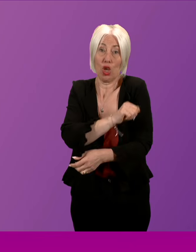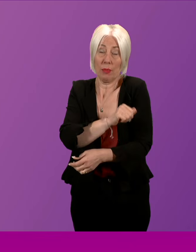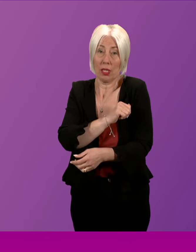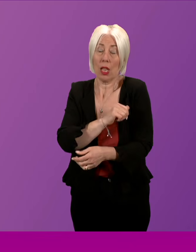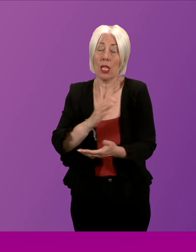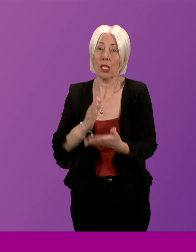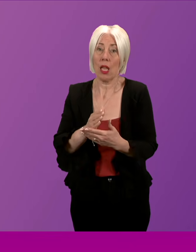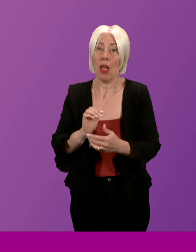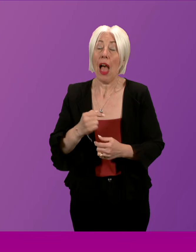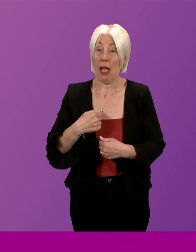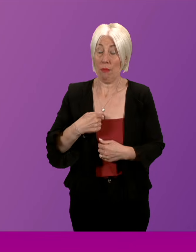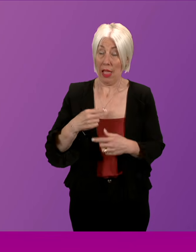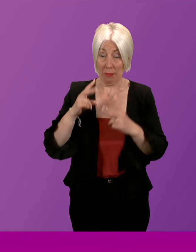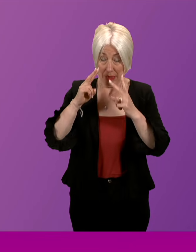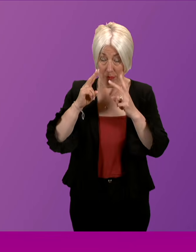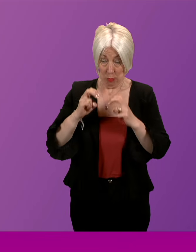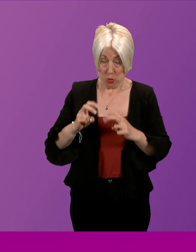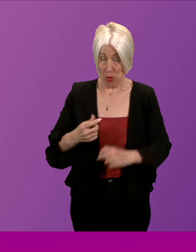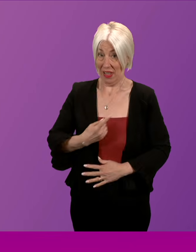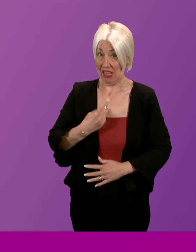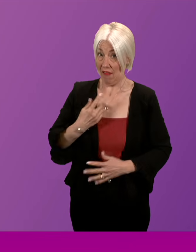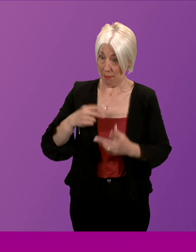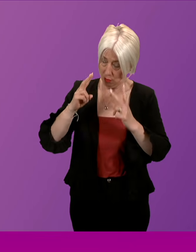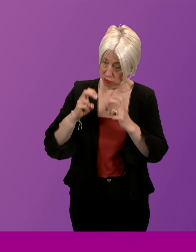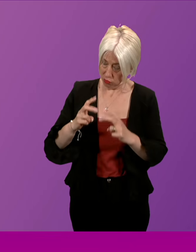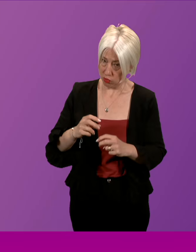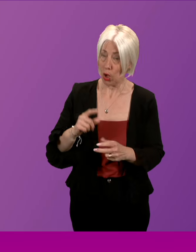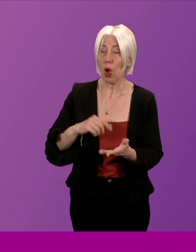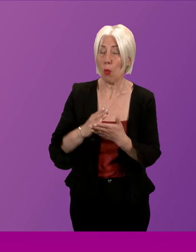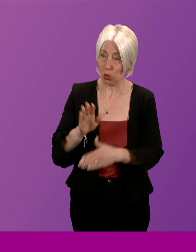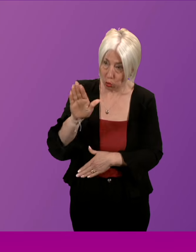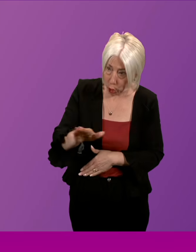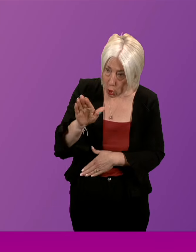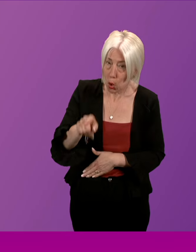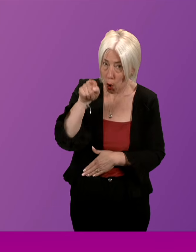personally explored and examined by me, so let me assure him that the issue is